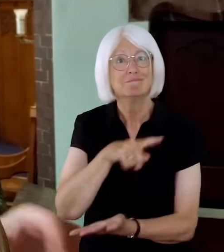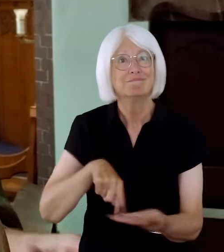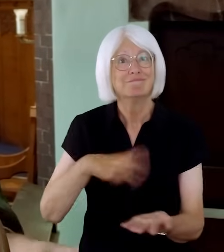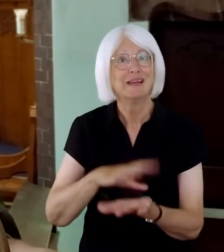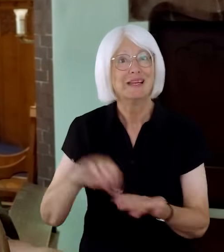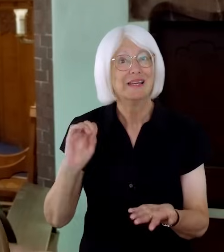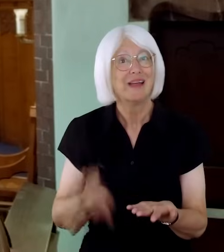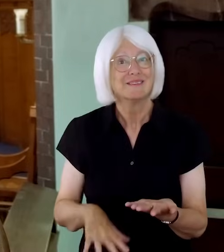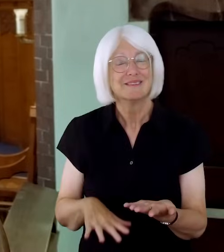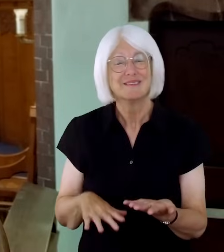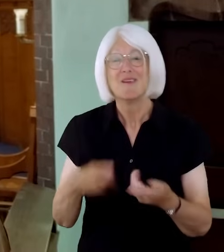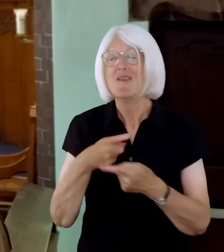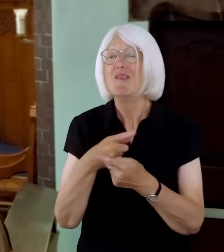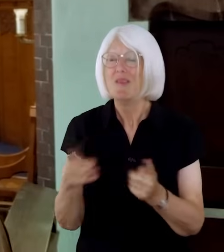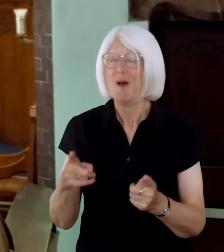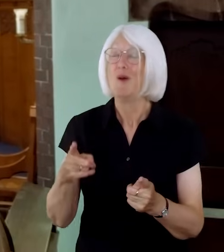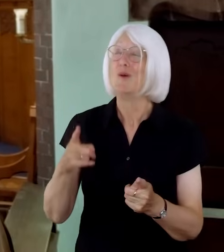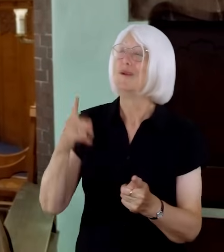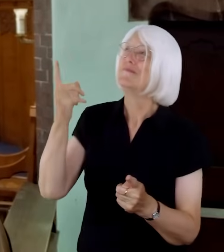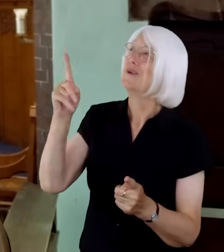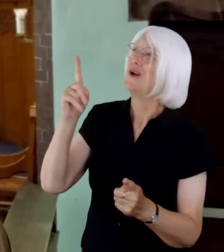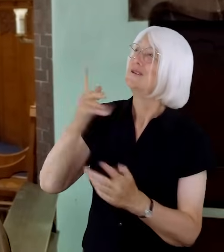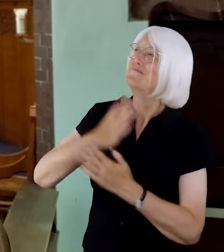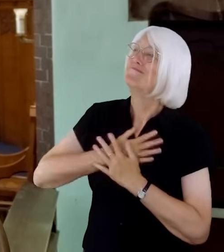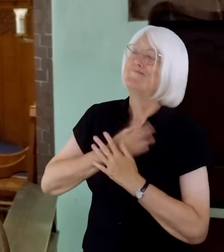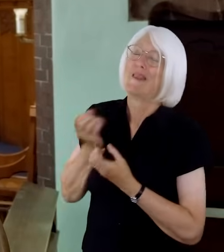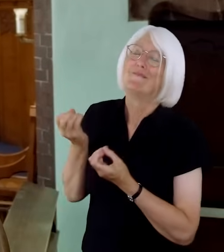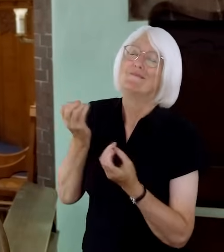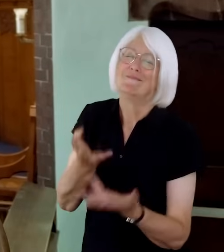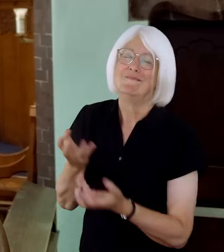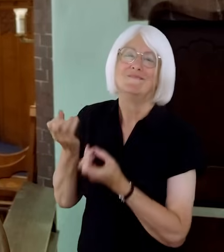and those in need receive God's generous love in abundance.